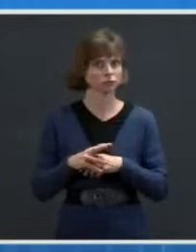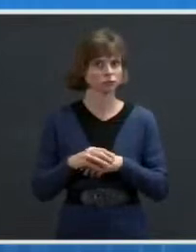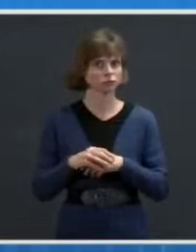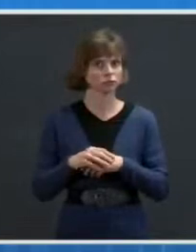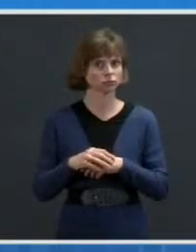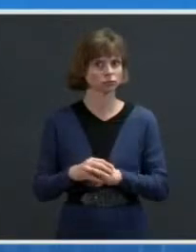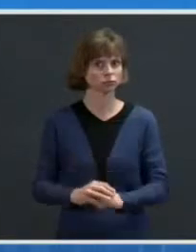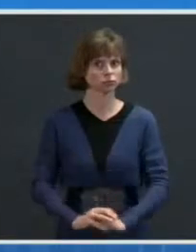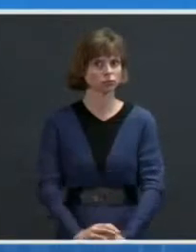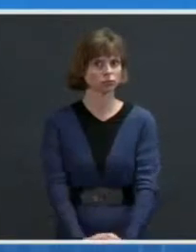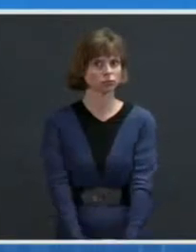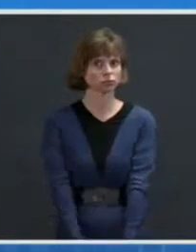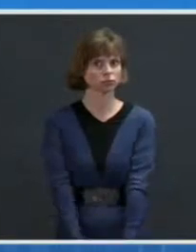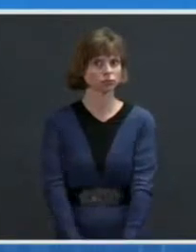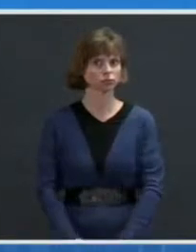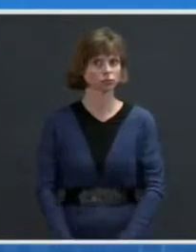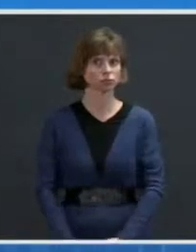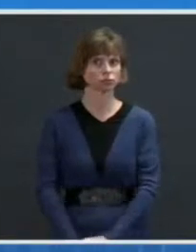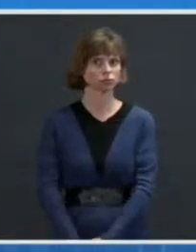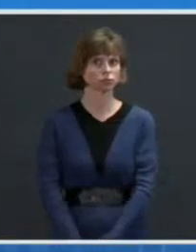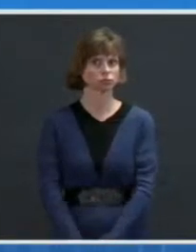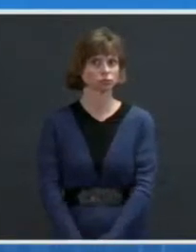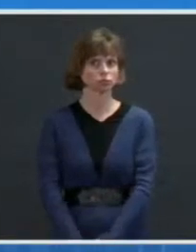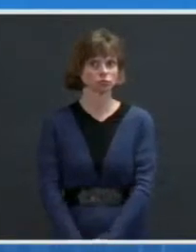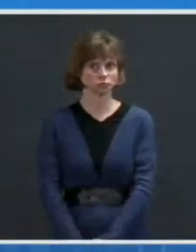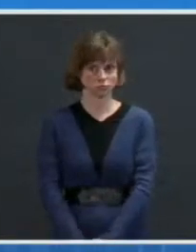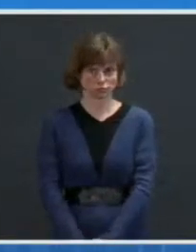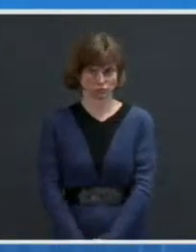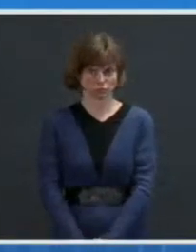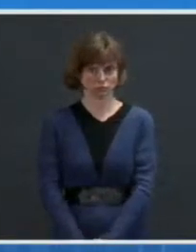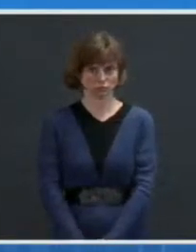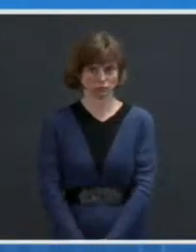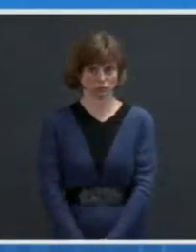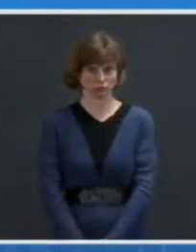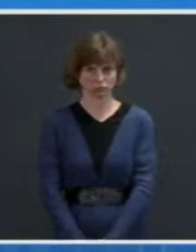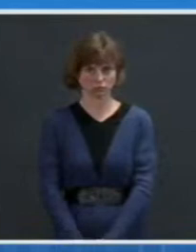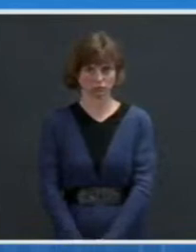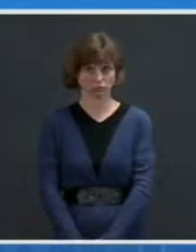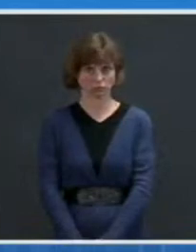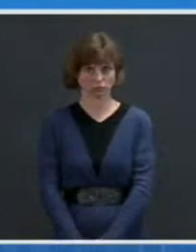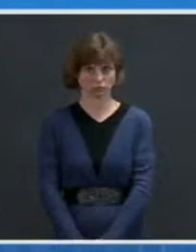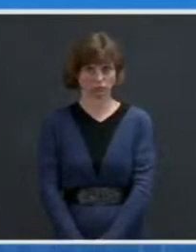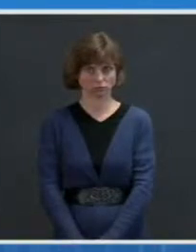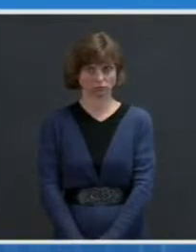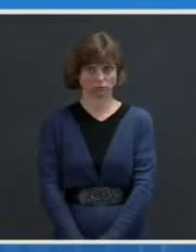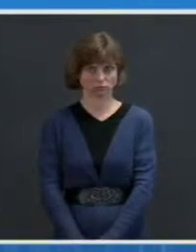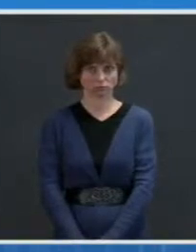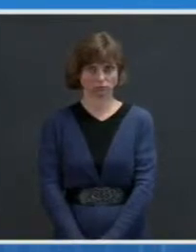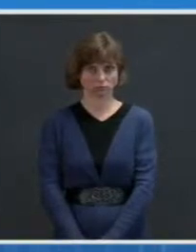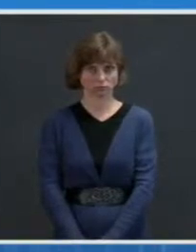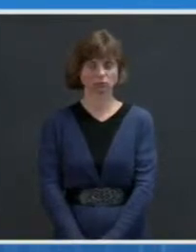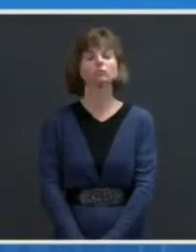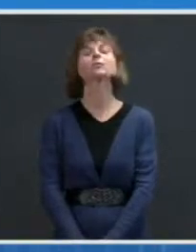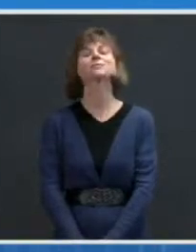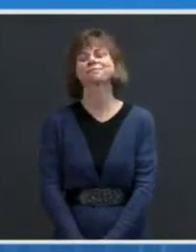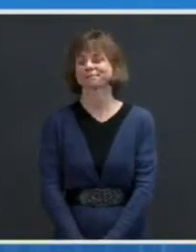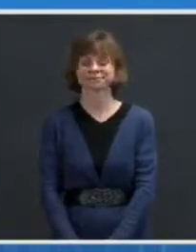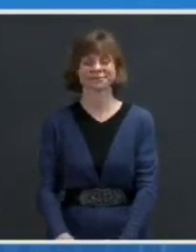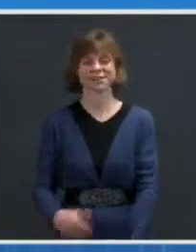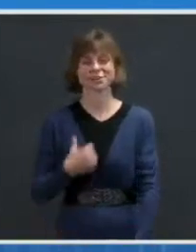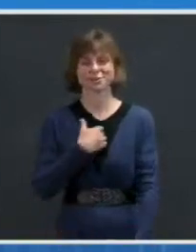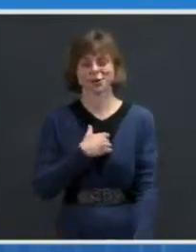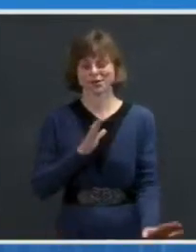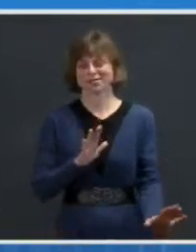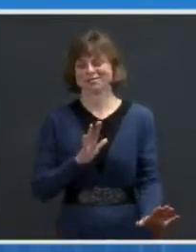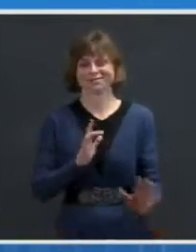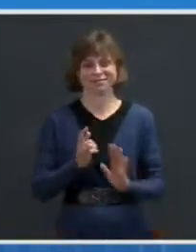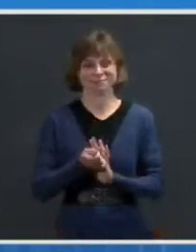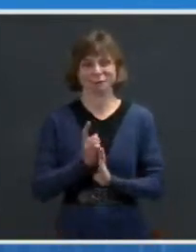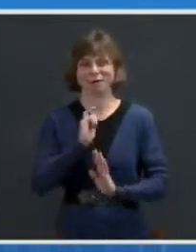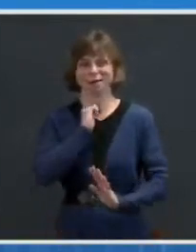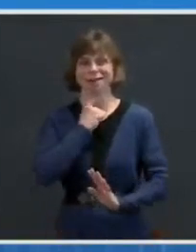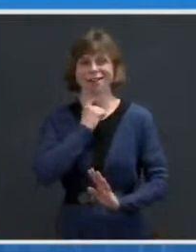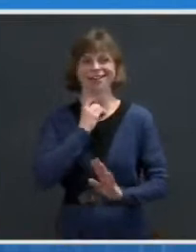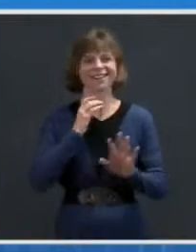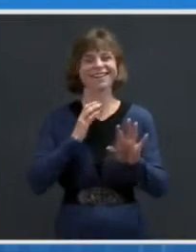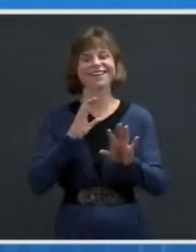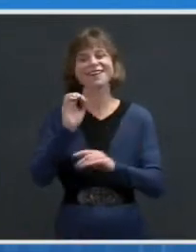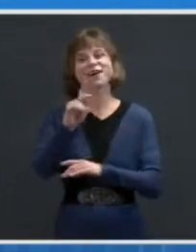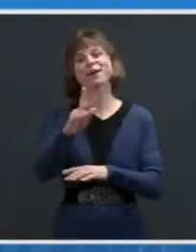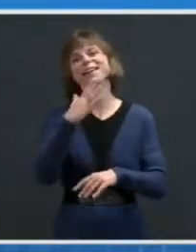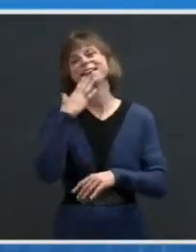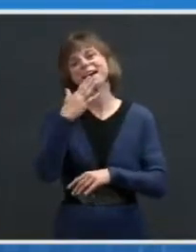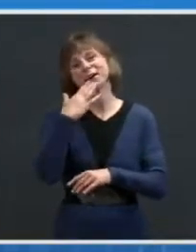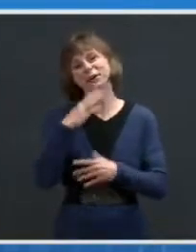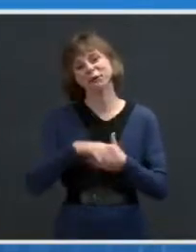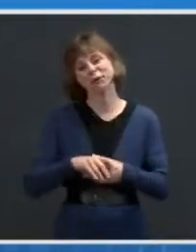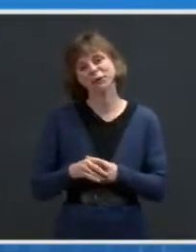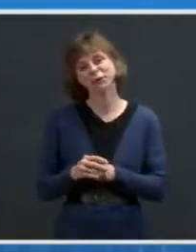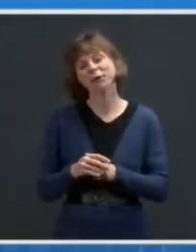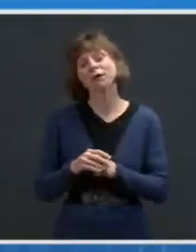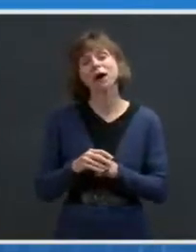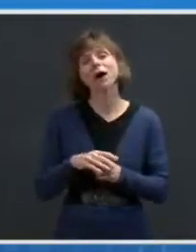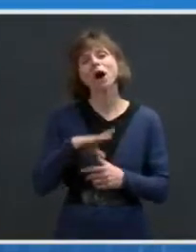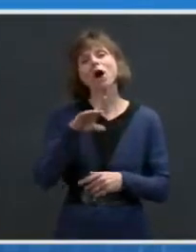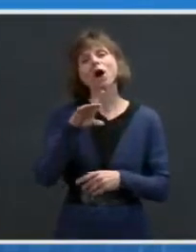NEXT QUESTION, LAURIE